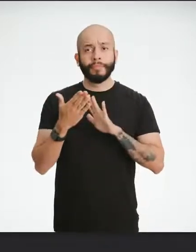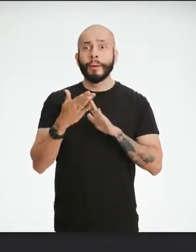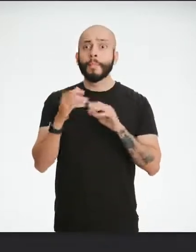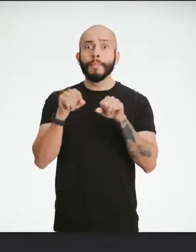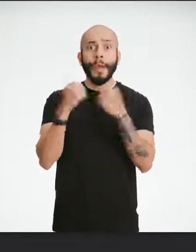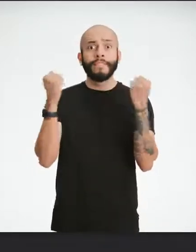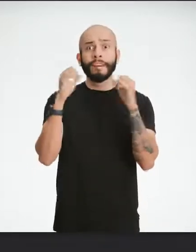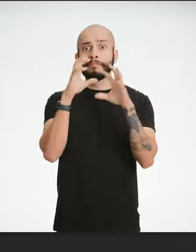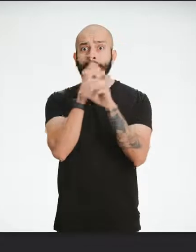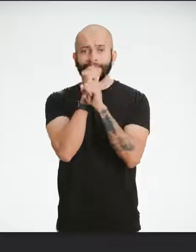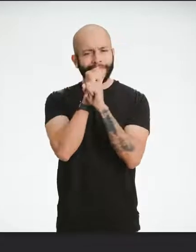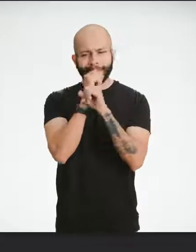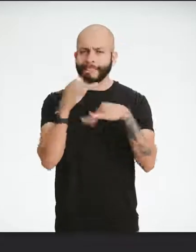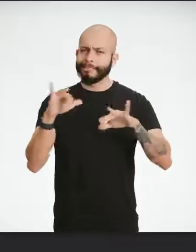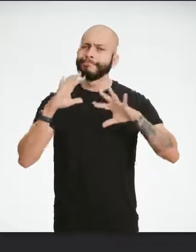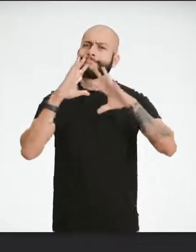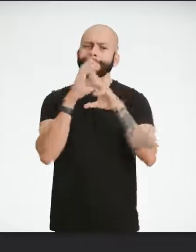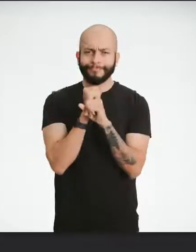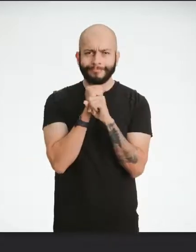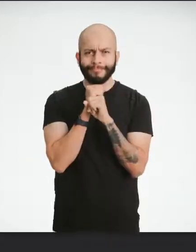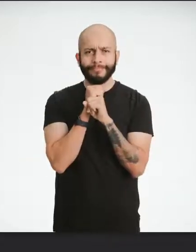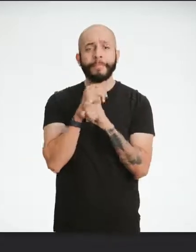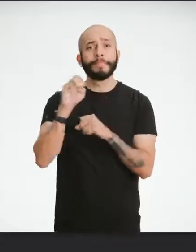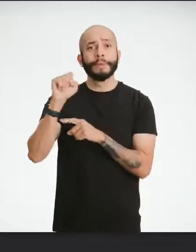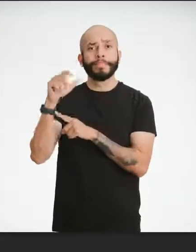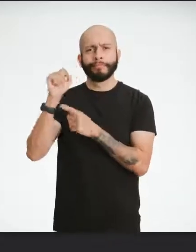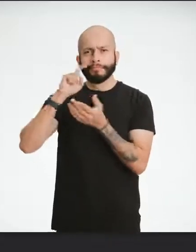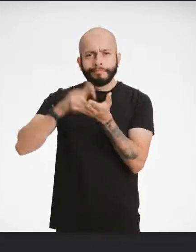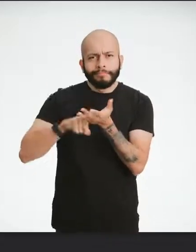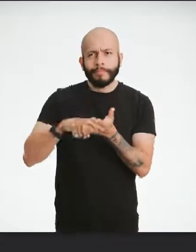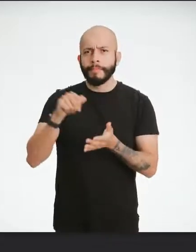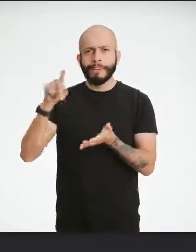Messages identities and app identities remain private and are not shared.